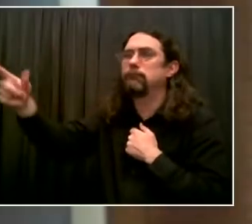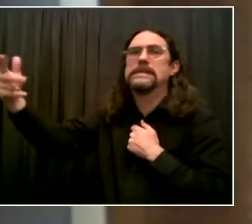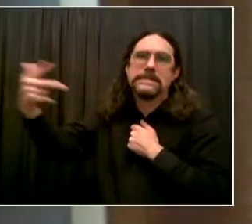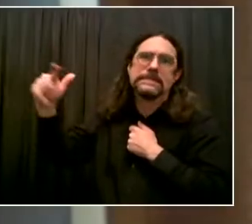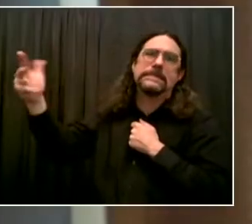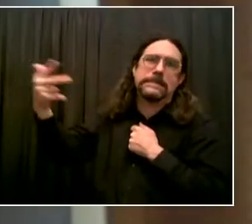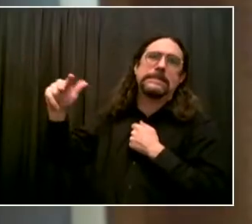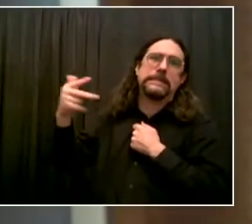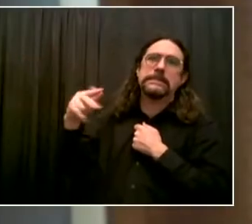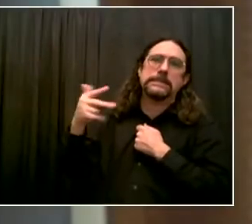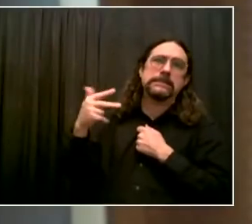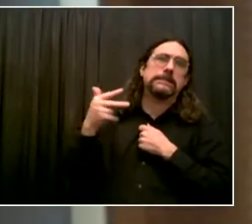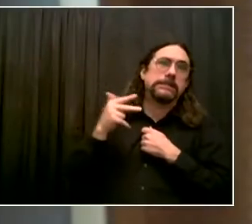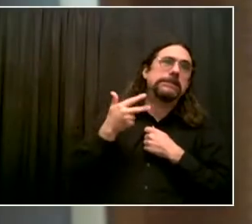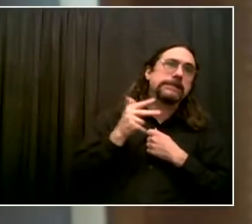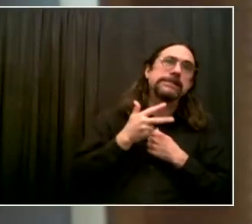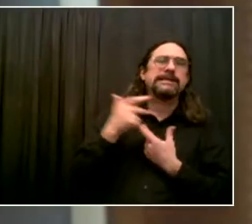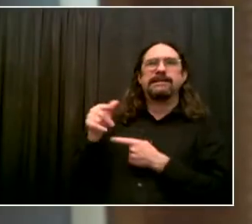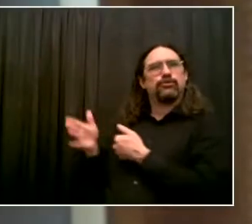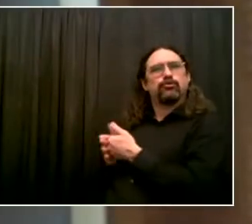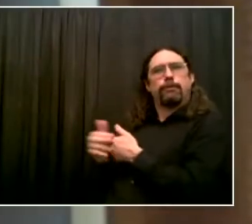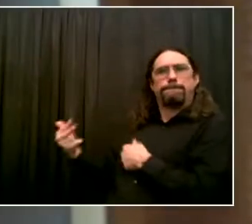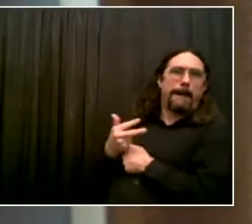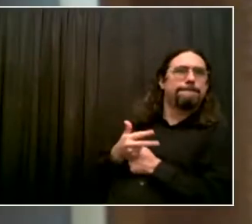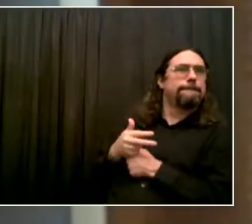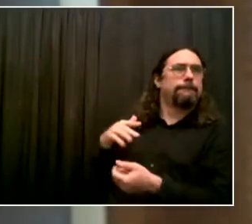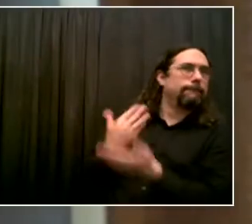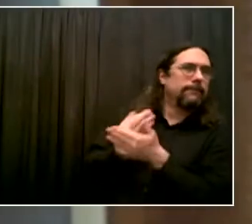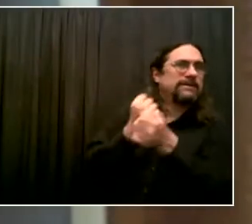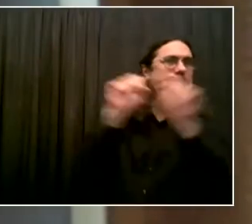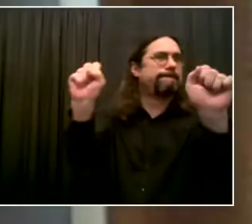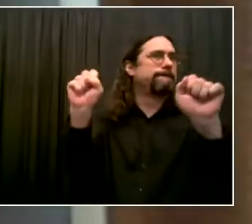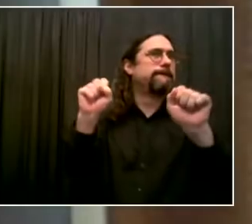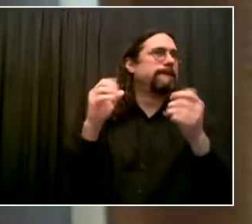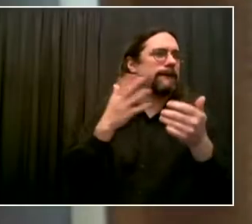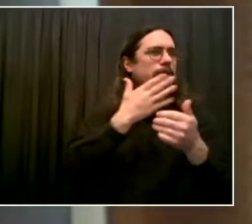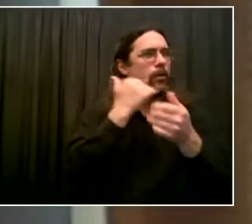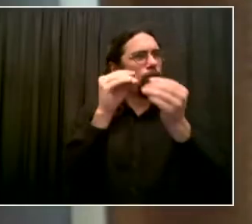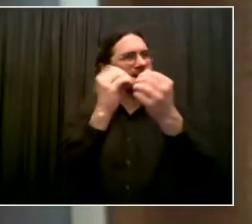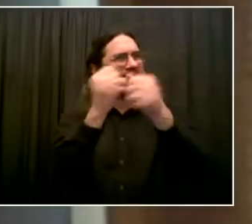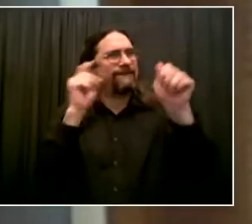OTHER THAN END OF THE LAWN